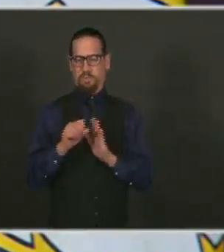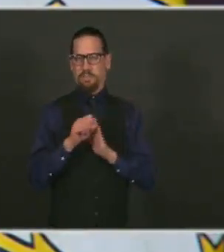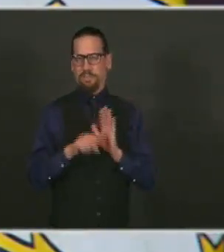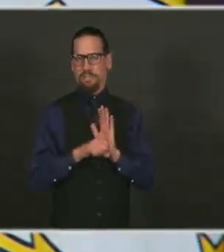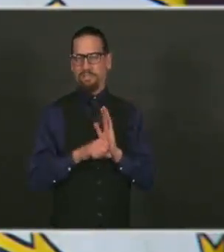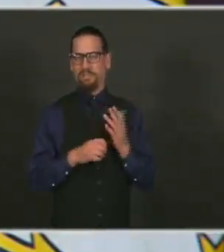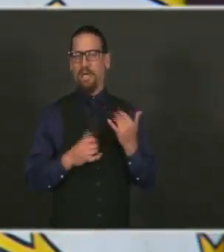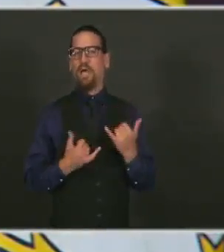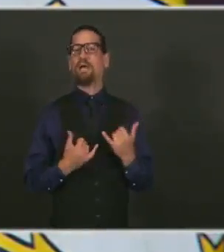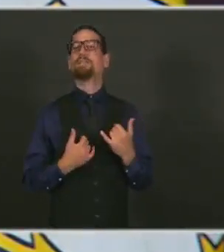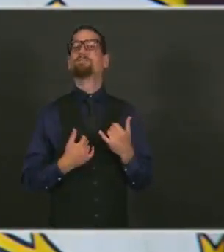RESISTED IT BECAUSE RHODE ISLAND IS SO SMALL.